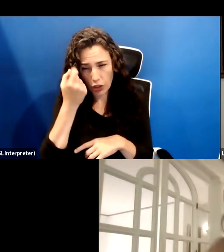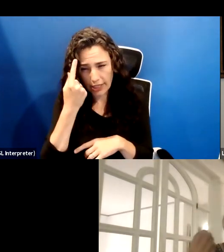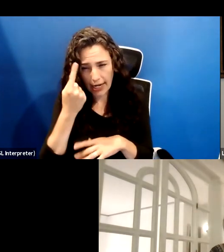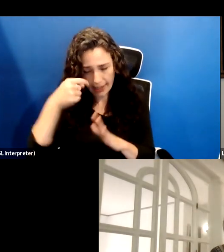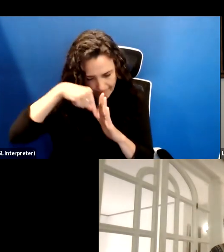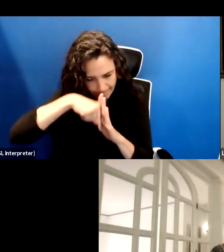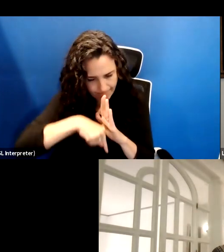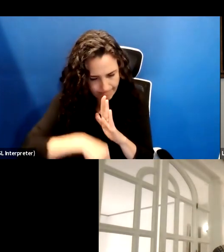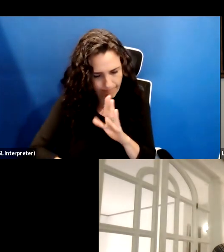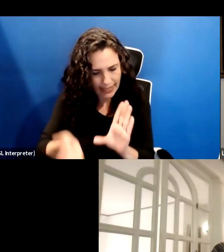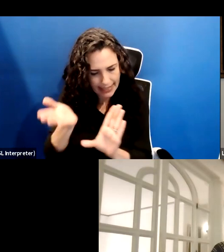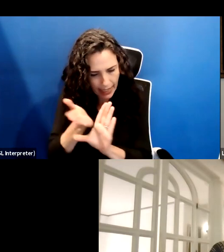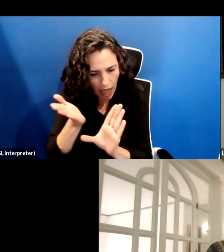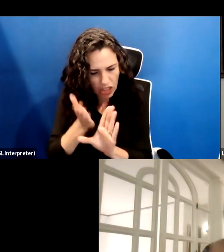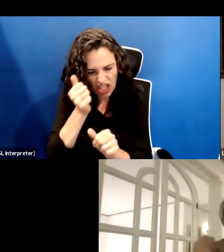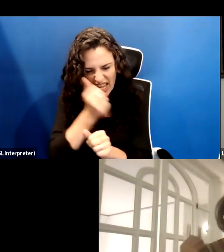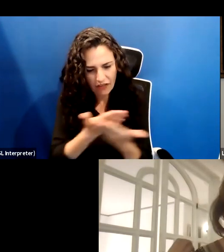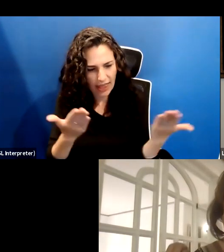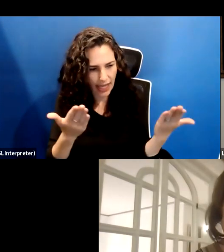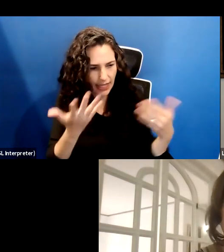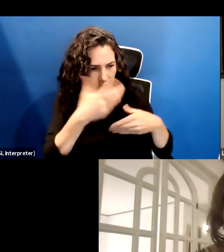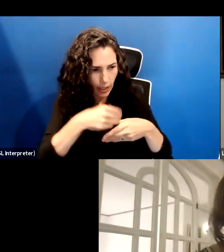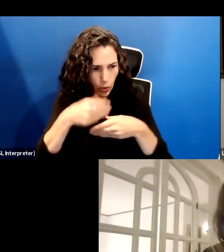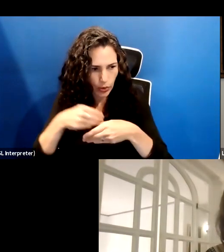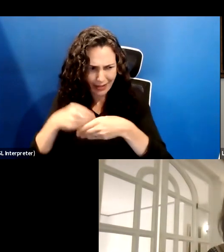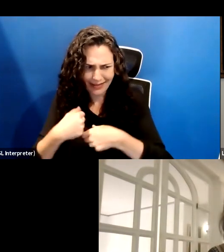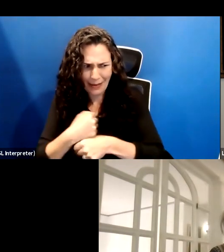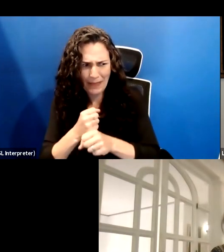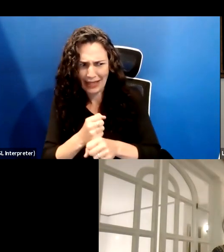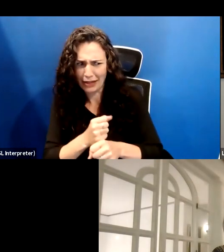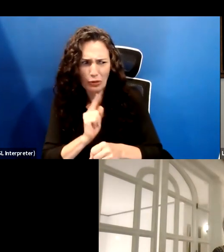that goes into making these very extreme decisions, right?